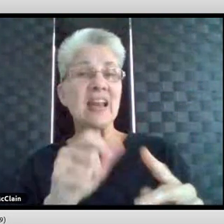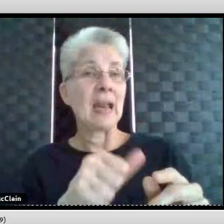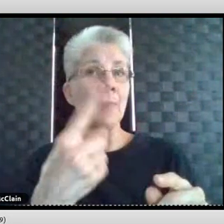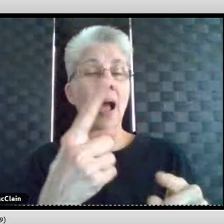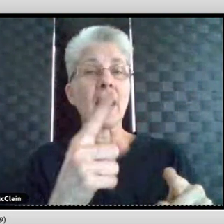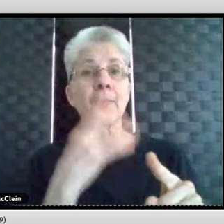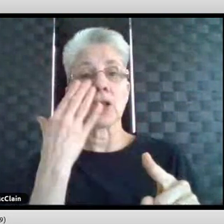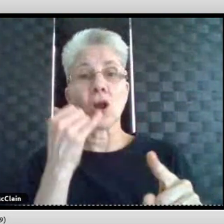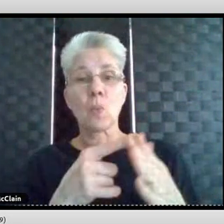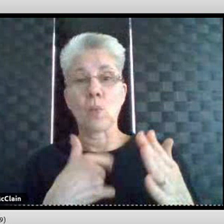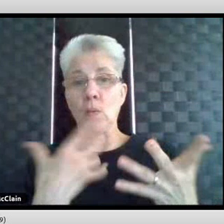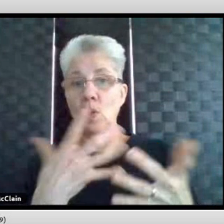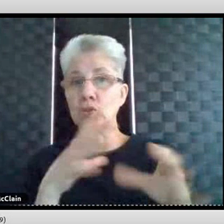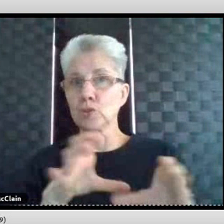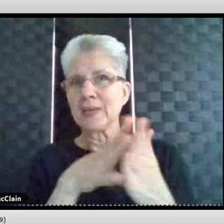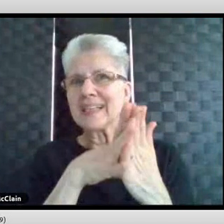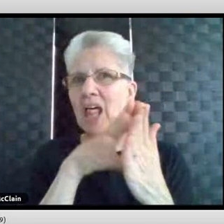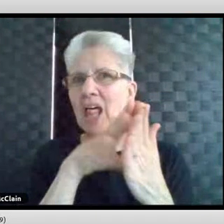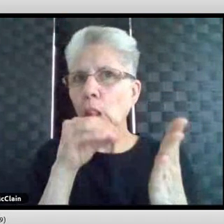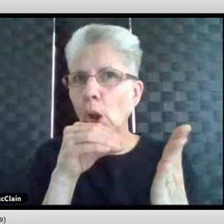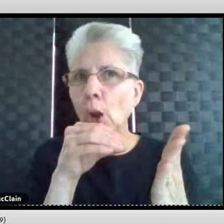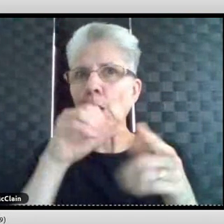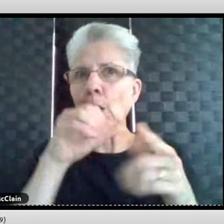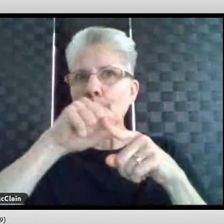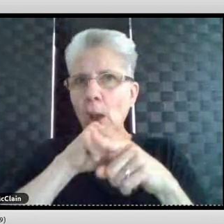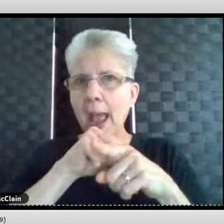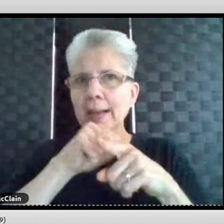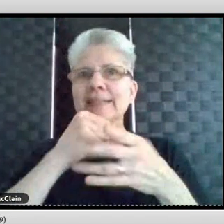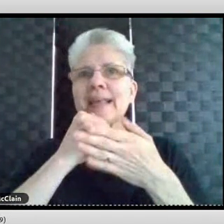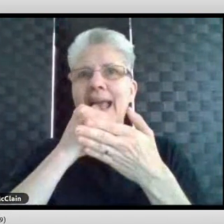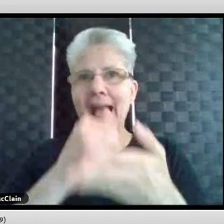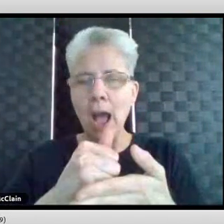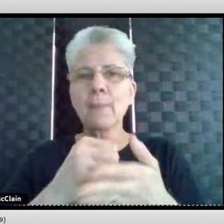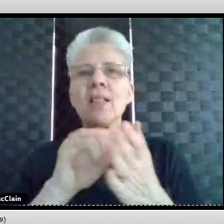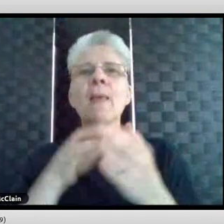because what we want you to do is get the help that several million people